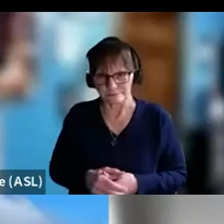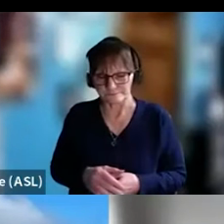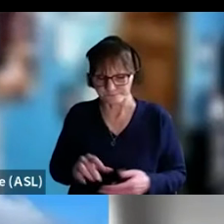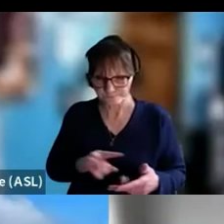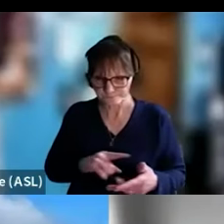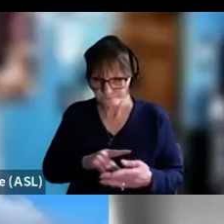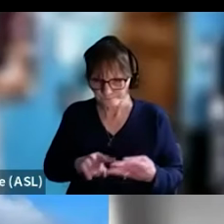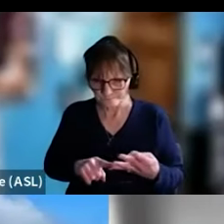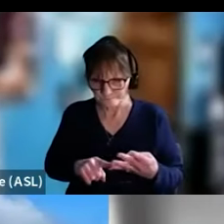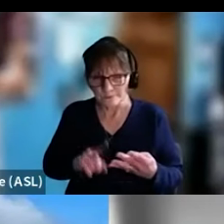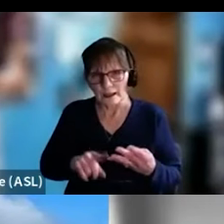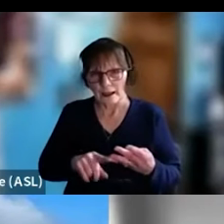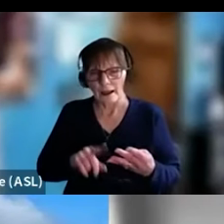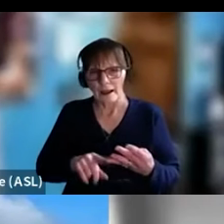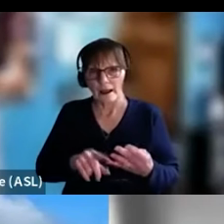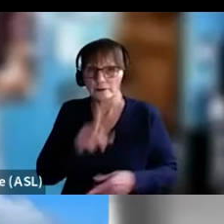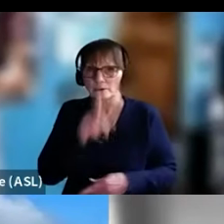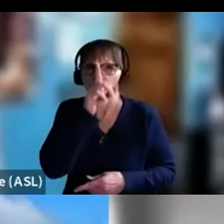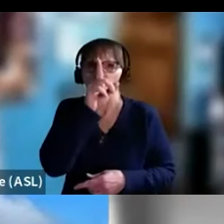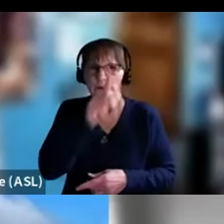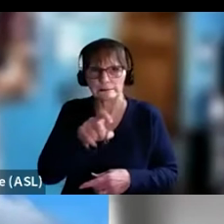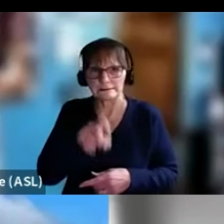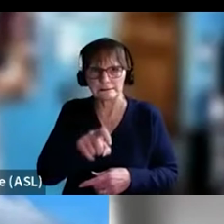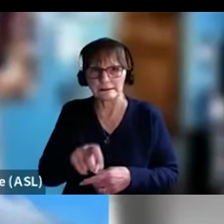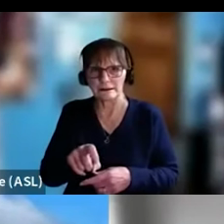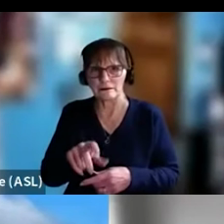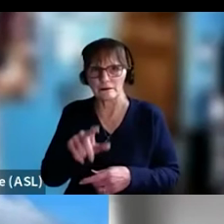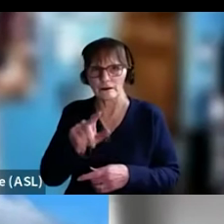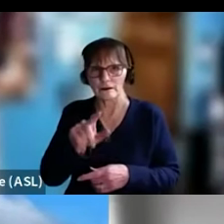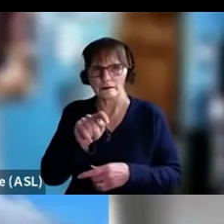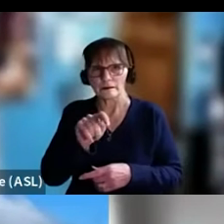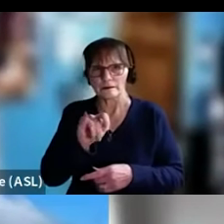And a real need for tiered housing is what came up too.